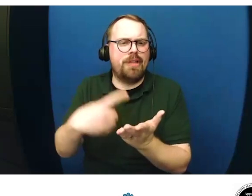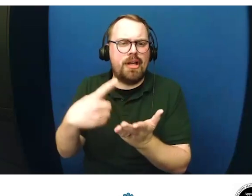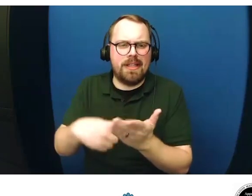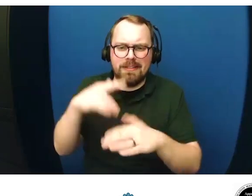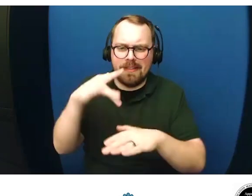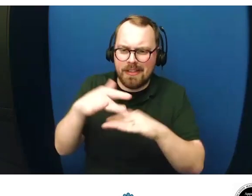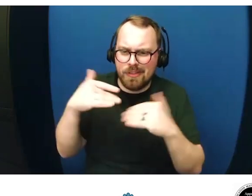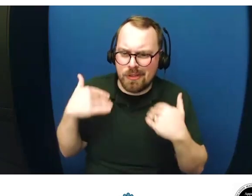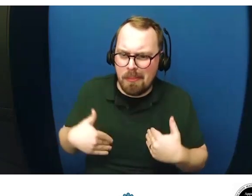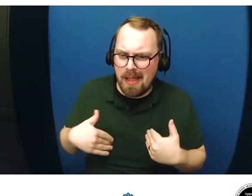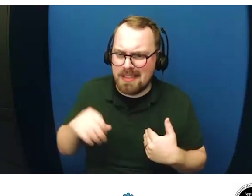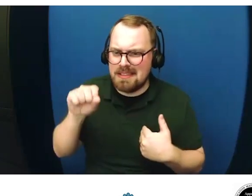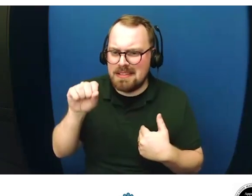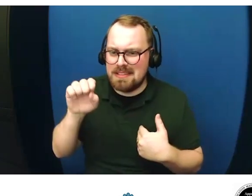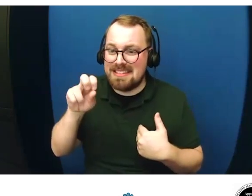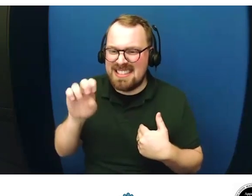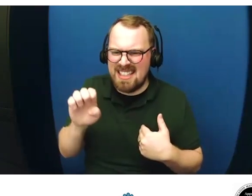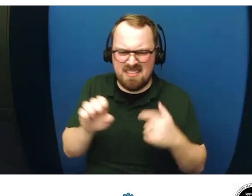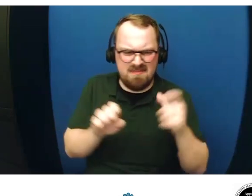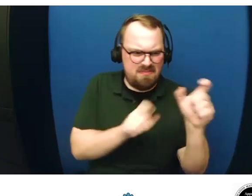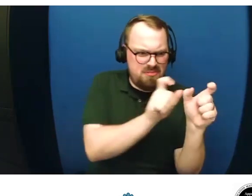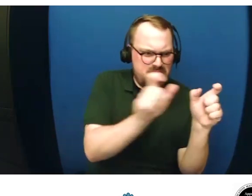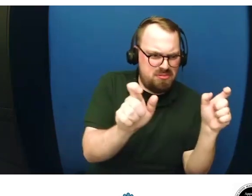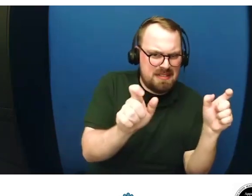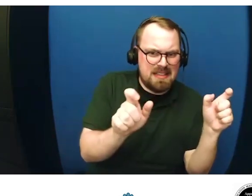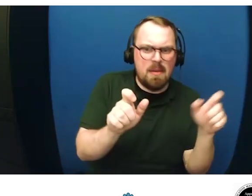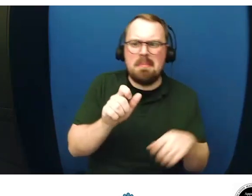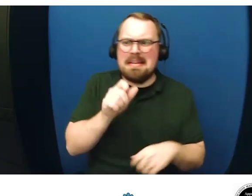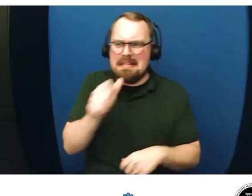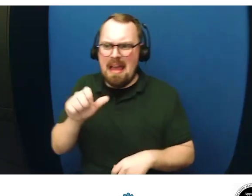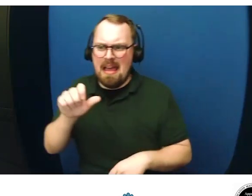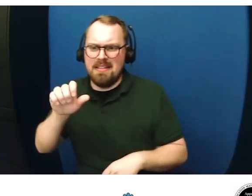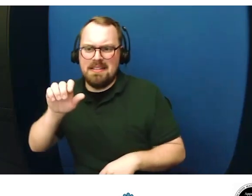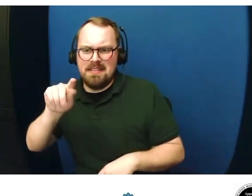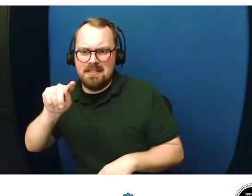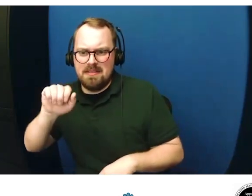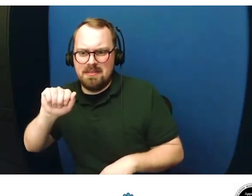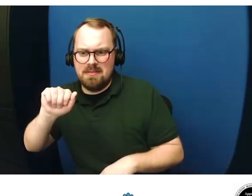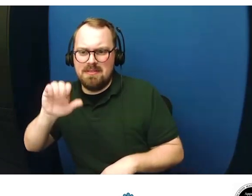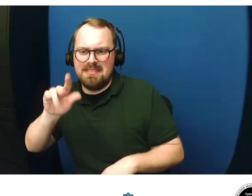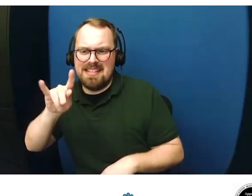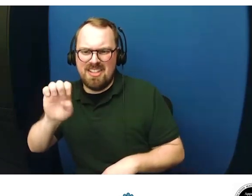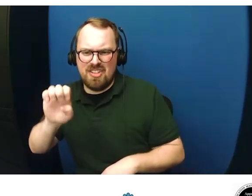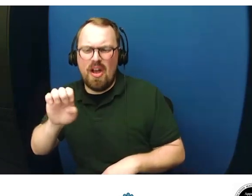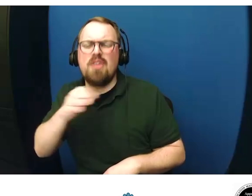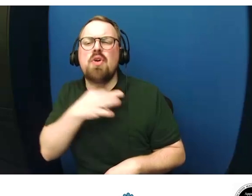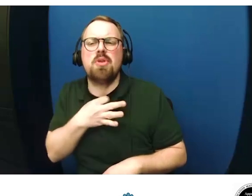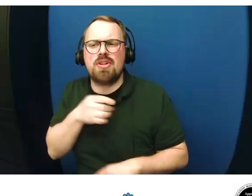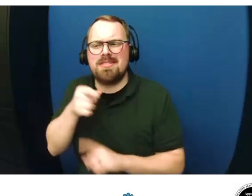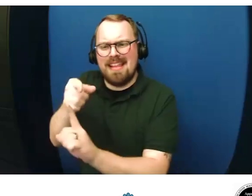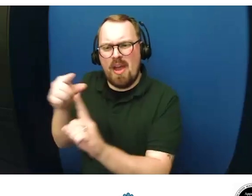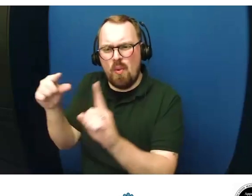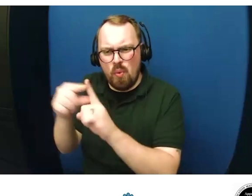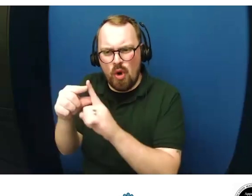don't just write the word "tactile" is because, what does everybody think of when they hear the word "tactile"?